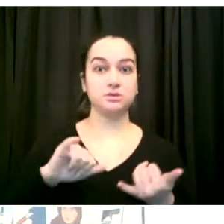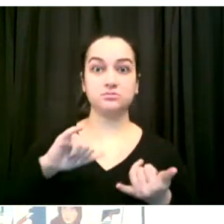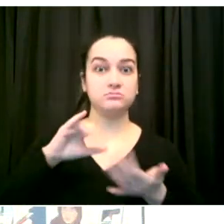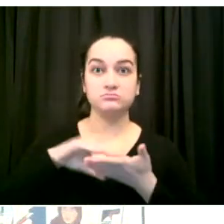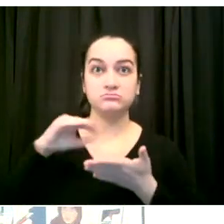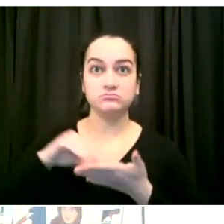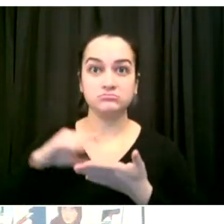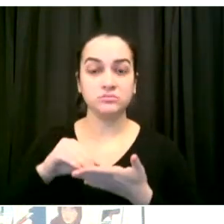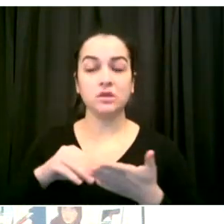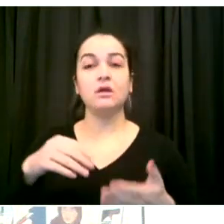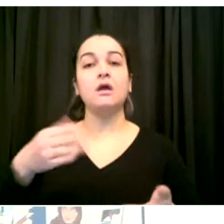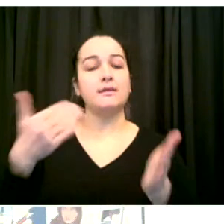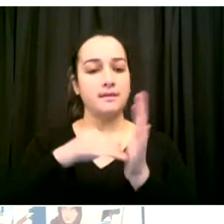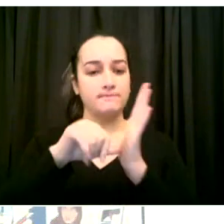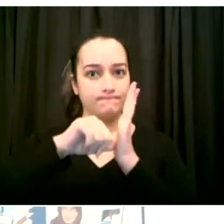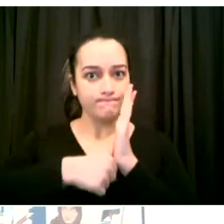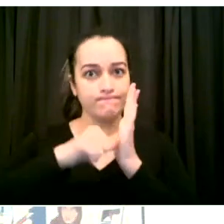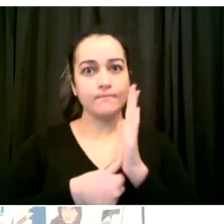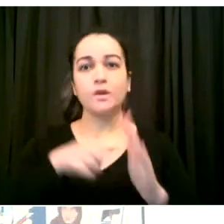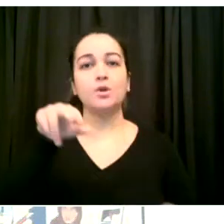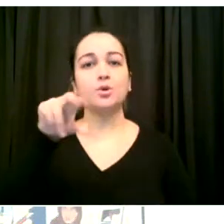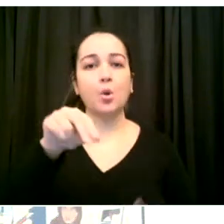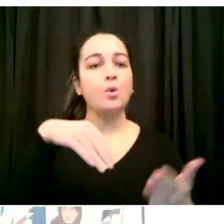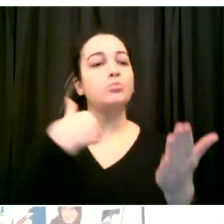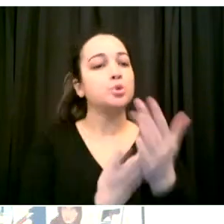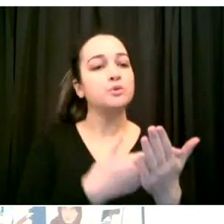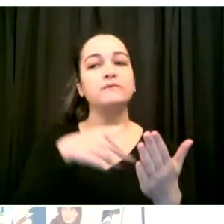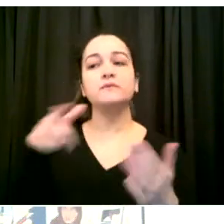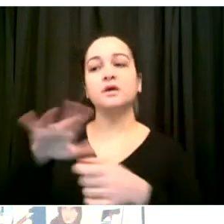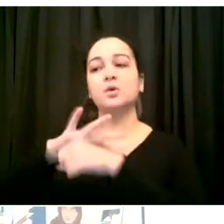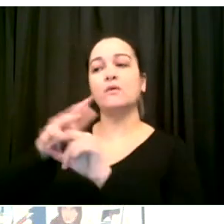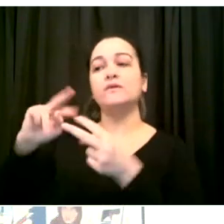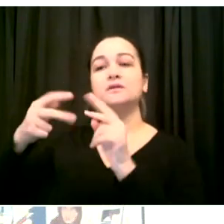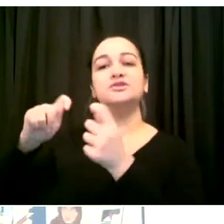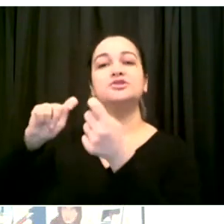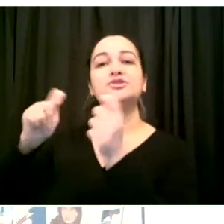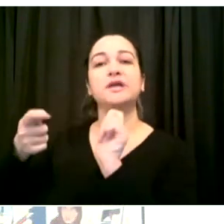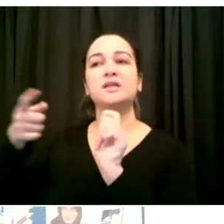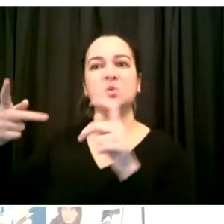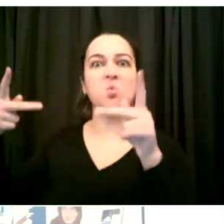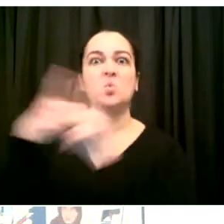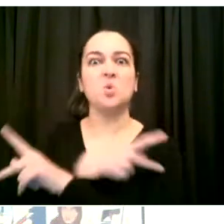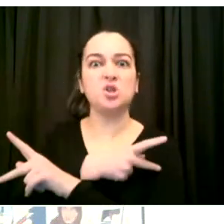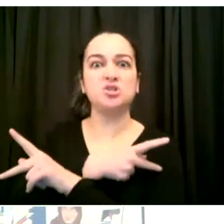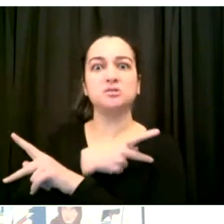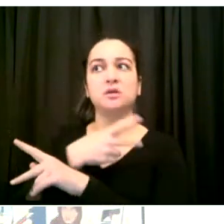NEW STRAIN THAT SPREADS MOORE ILLNESS WE HAVE NO INDICATIOO N